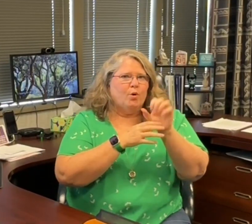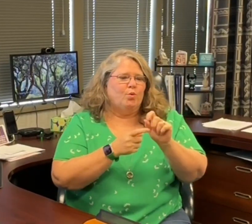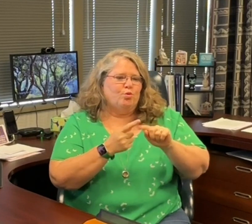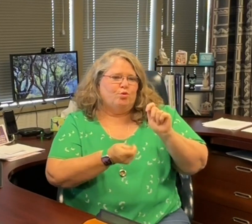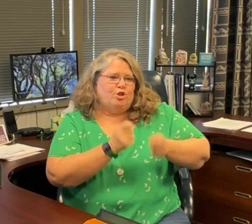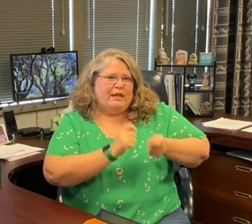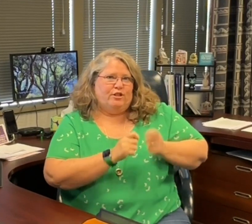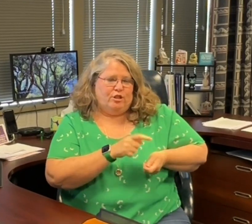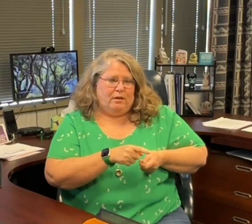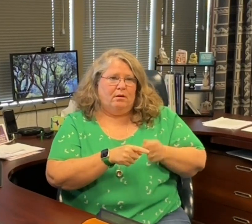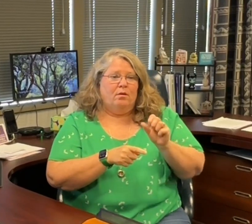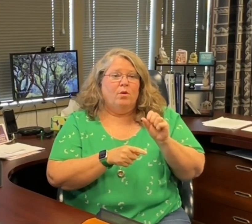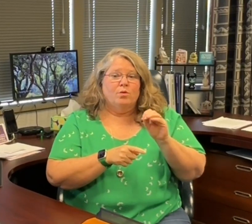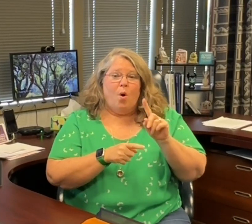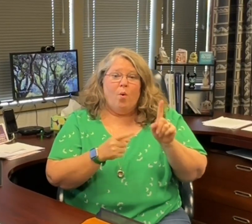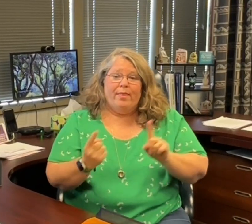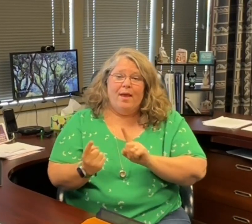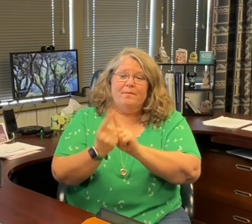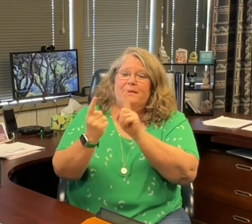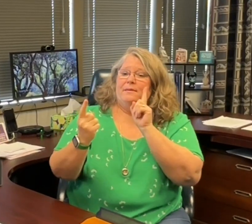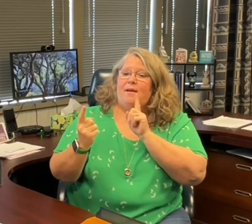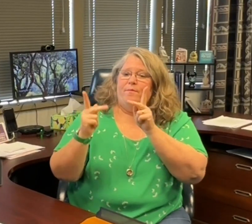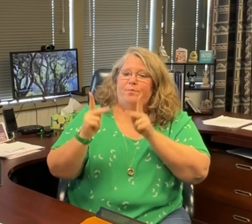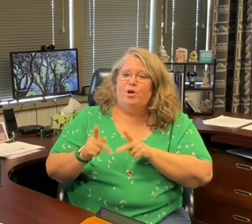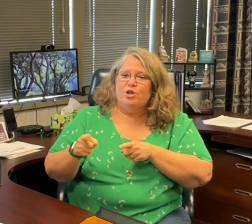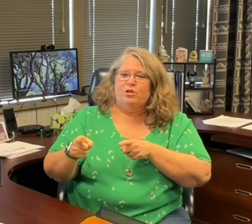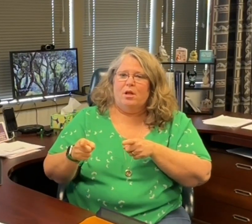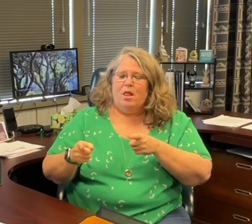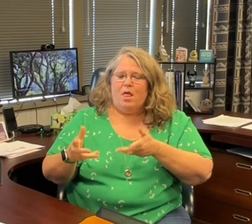listening they're not used to having to change things so when they meet an individual who's